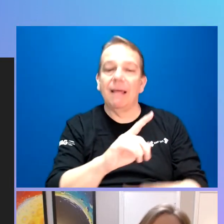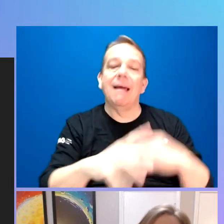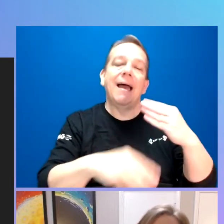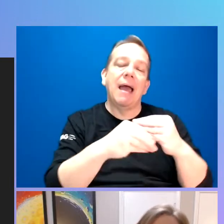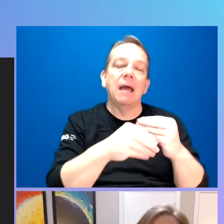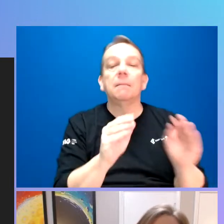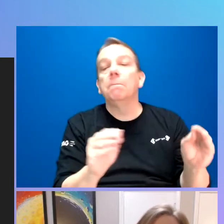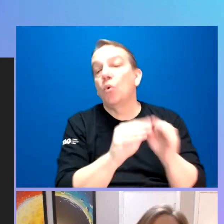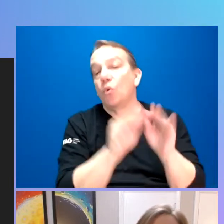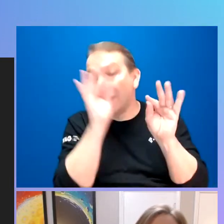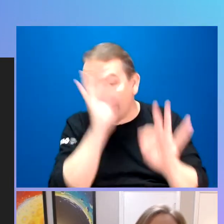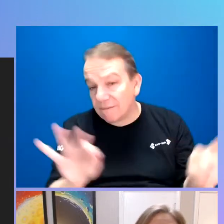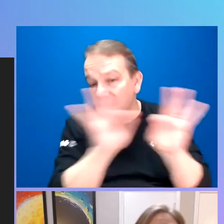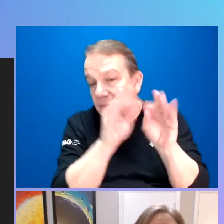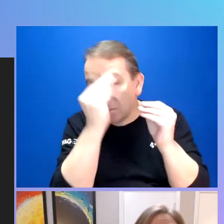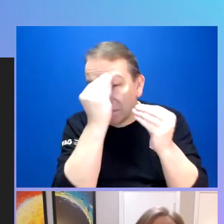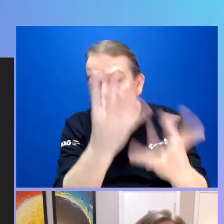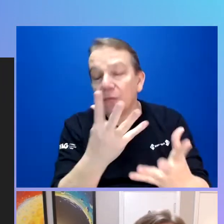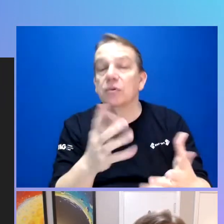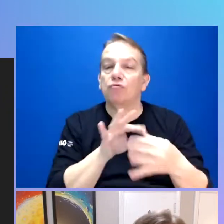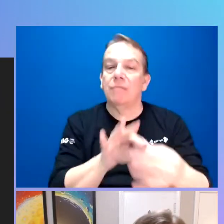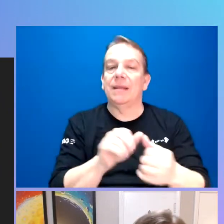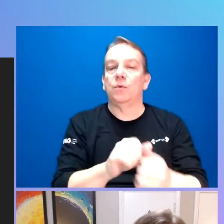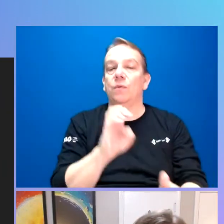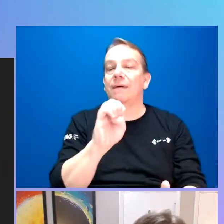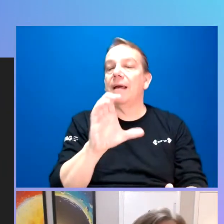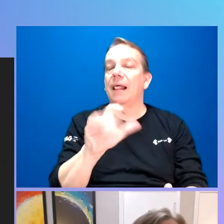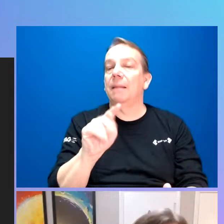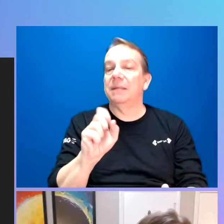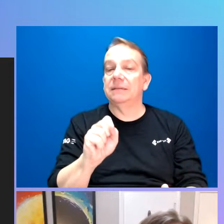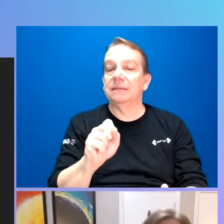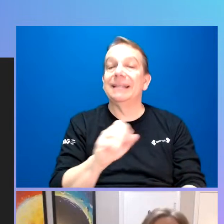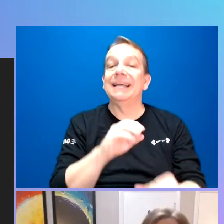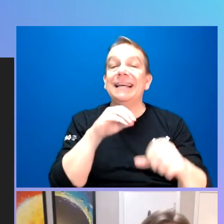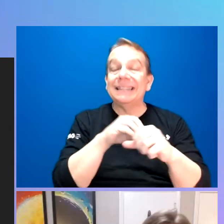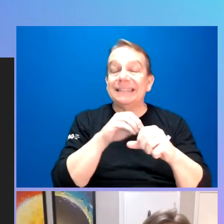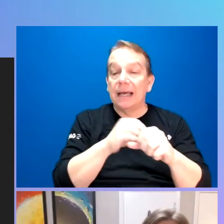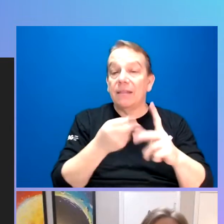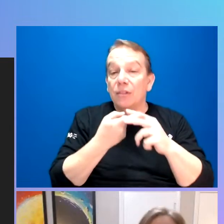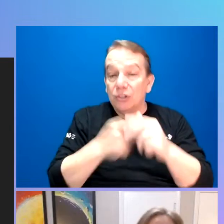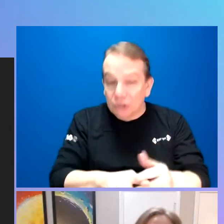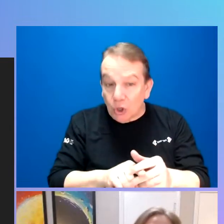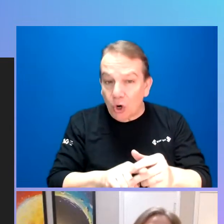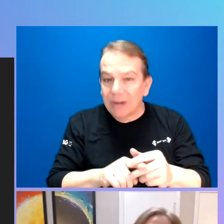they go inside of the start tag